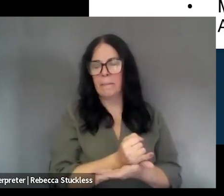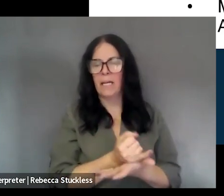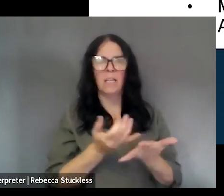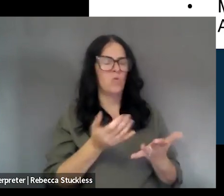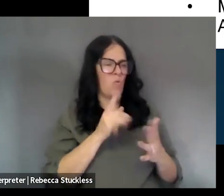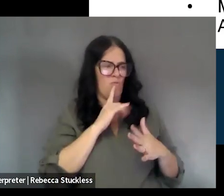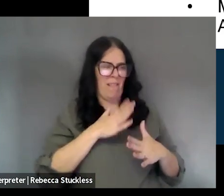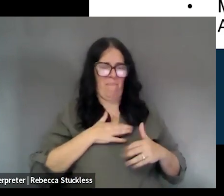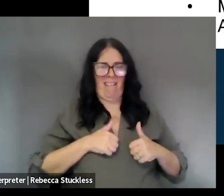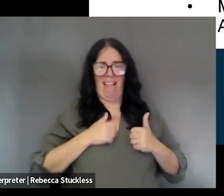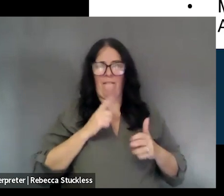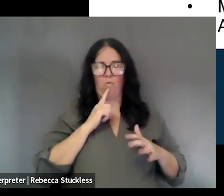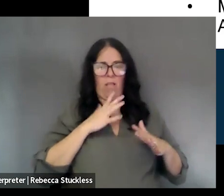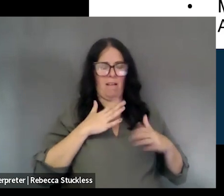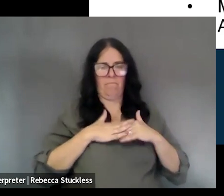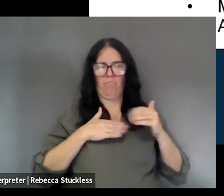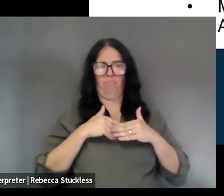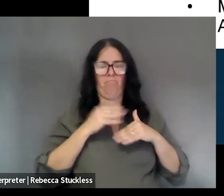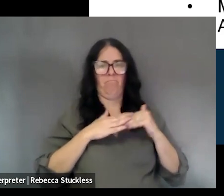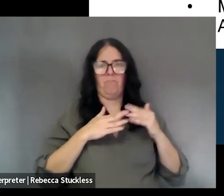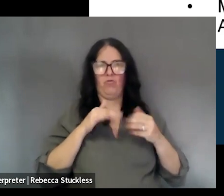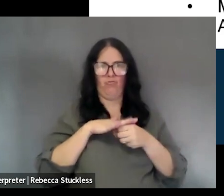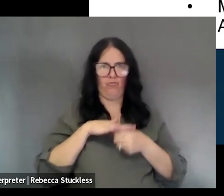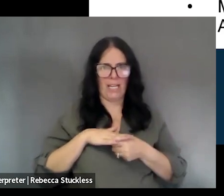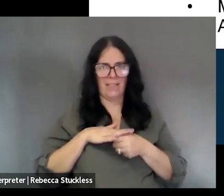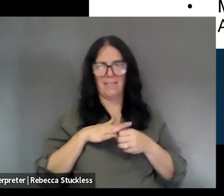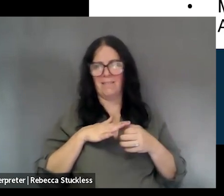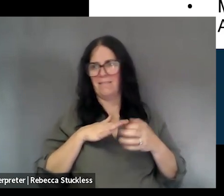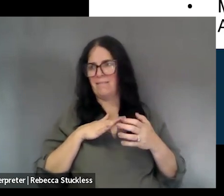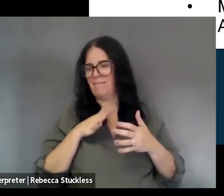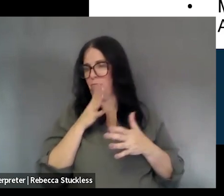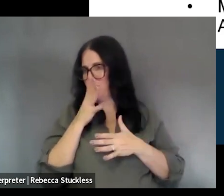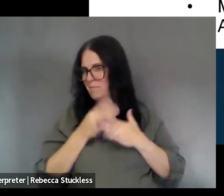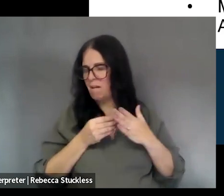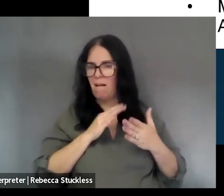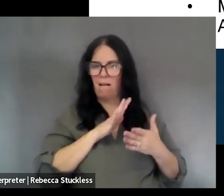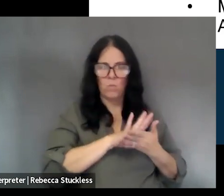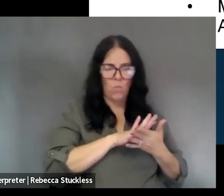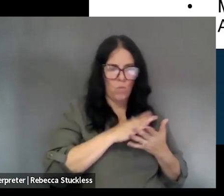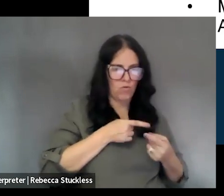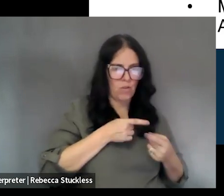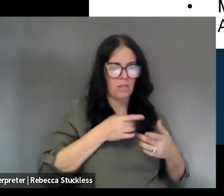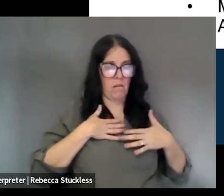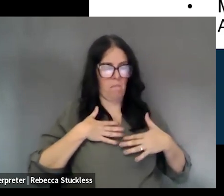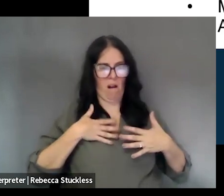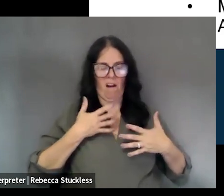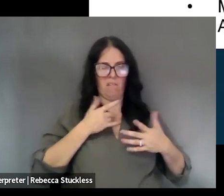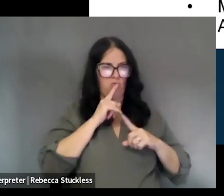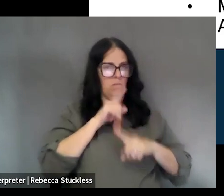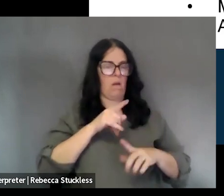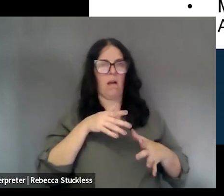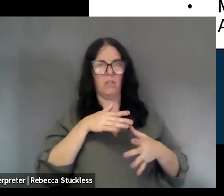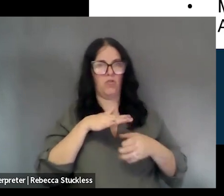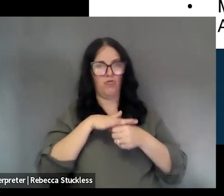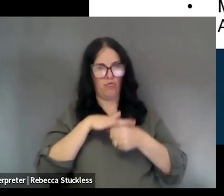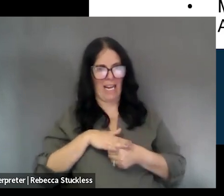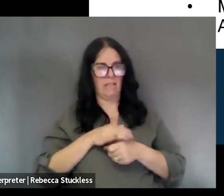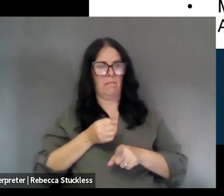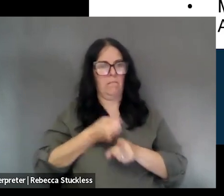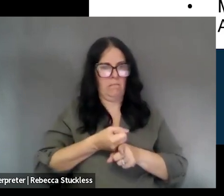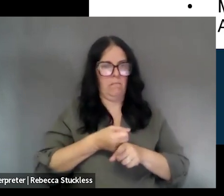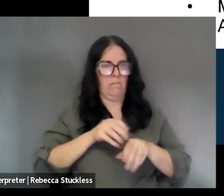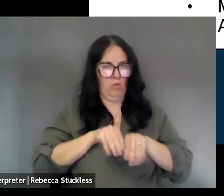just stressed-based responses that were implicated in the spread of the psoriatic lesions.